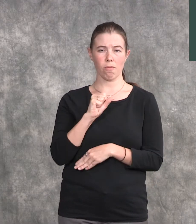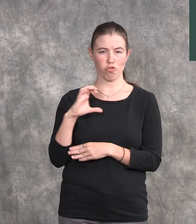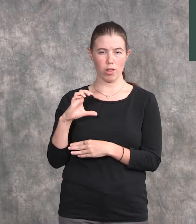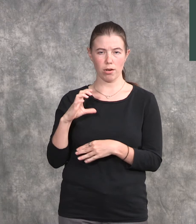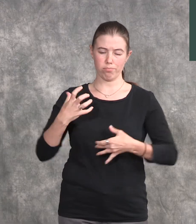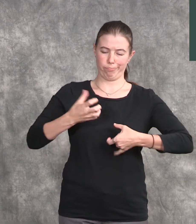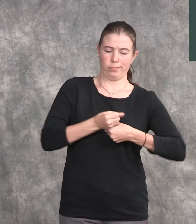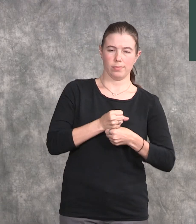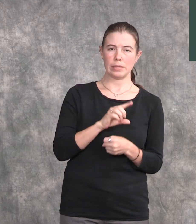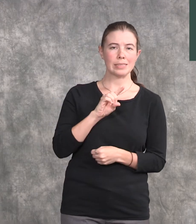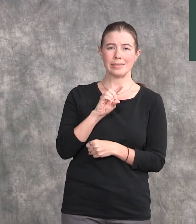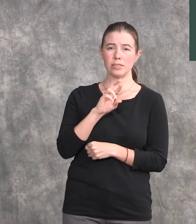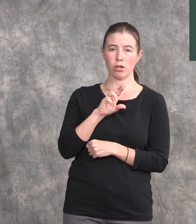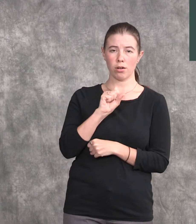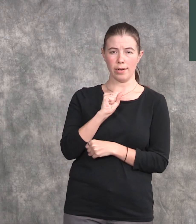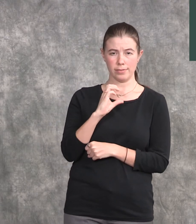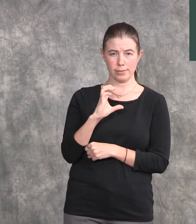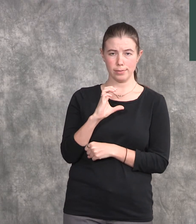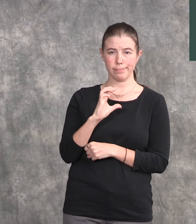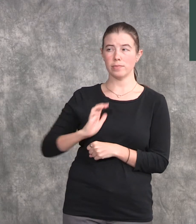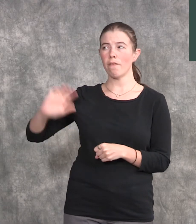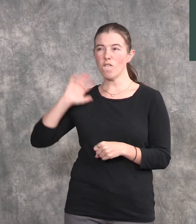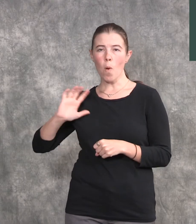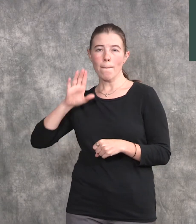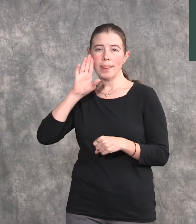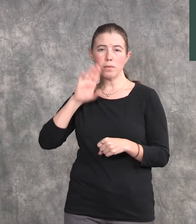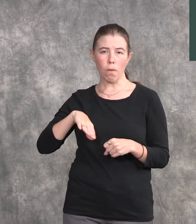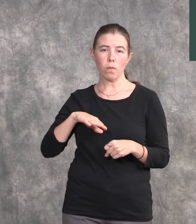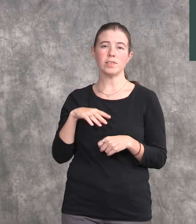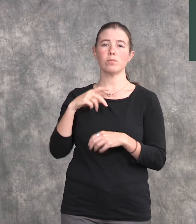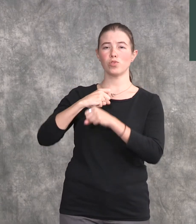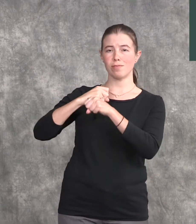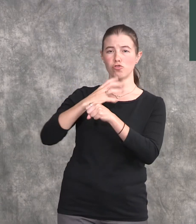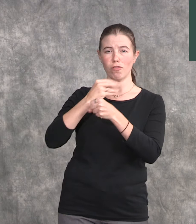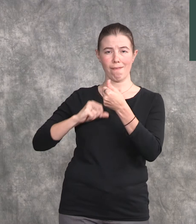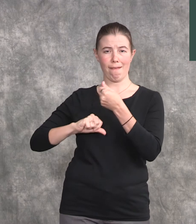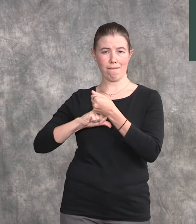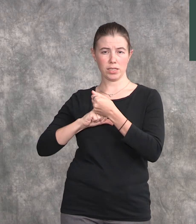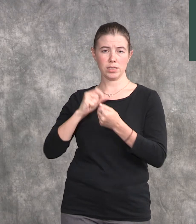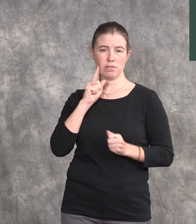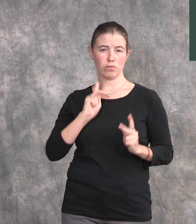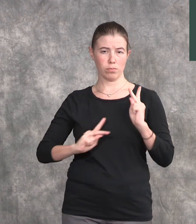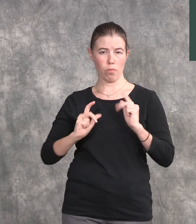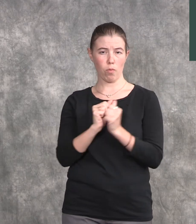Carolina, DRSC. Formerly known as Protection and Advocacy for People